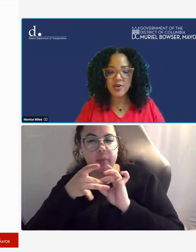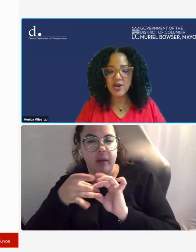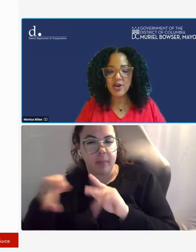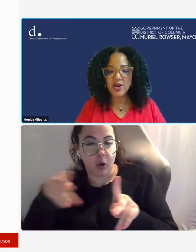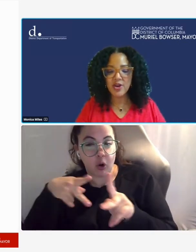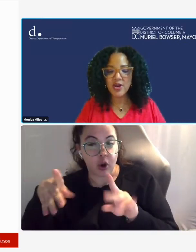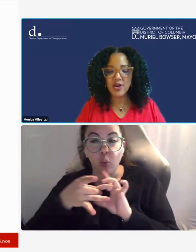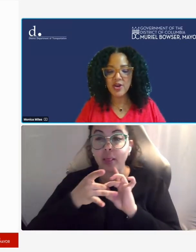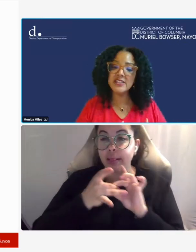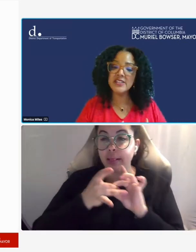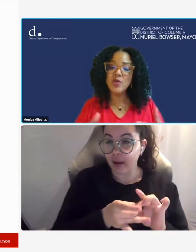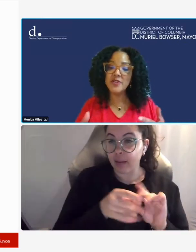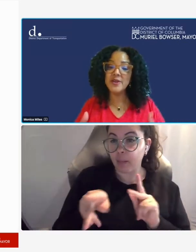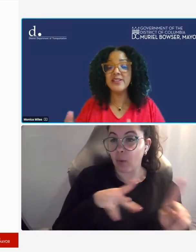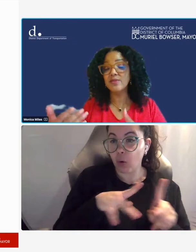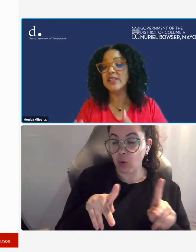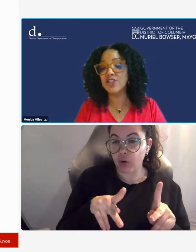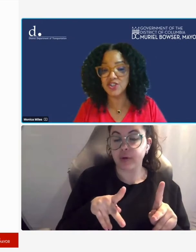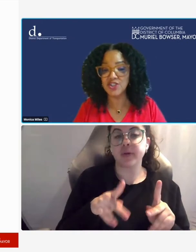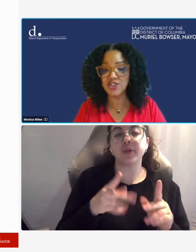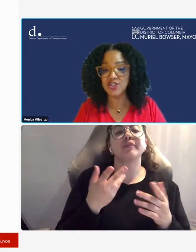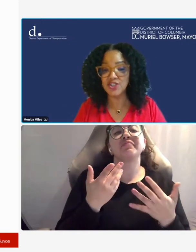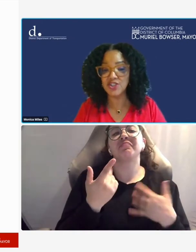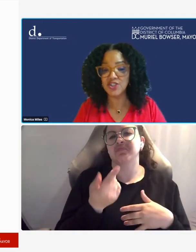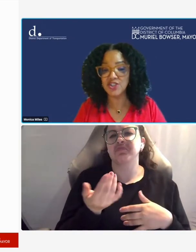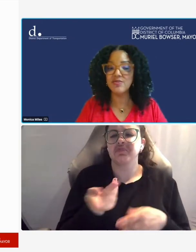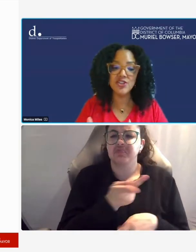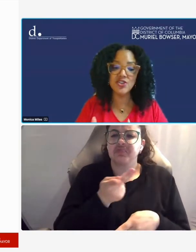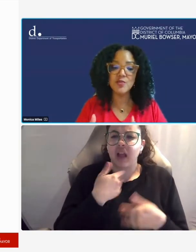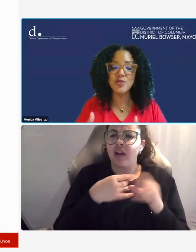would be someone where there is a relationship and it could be a business relationship or it could be